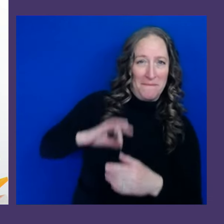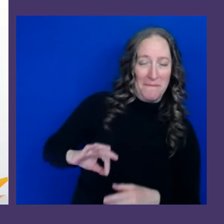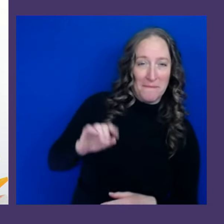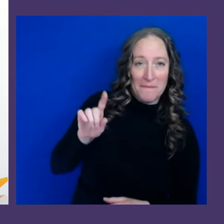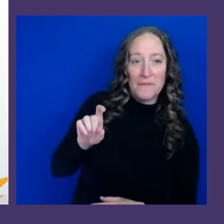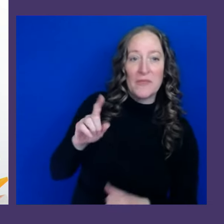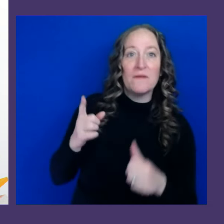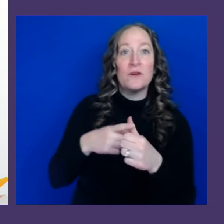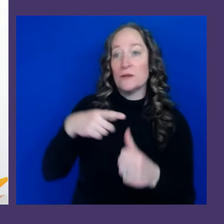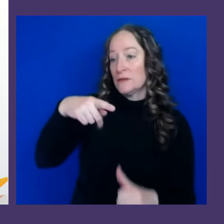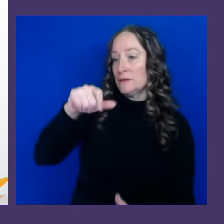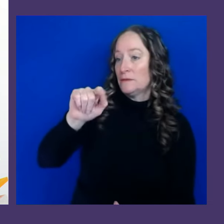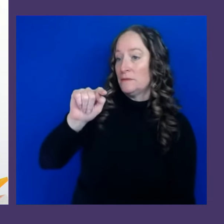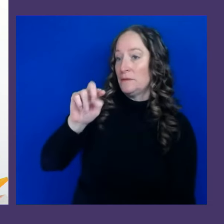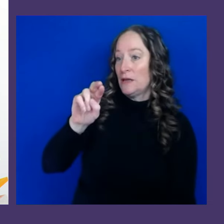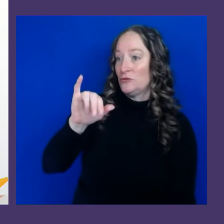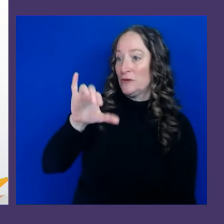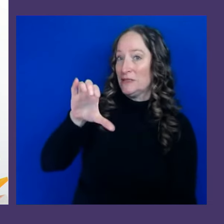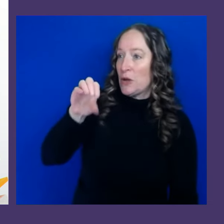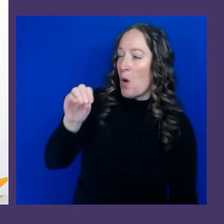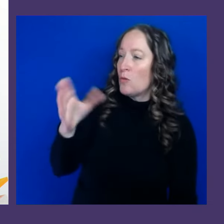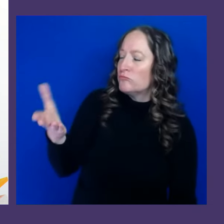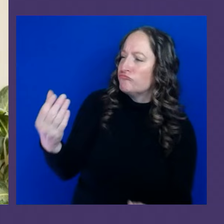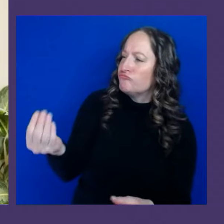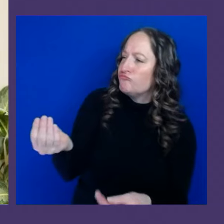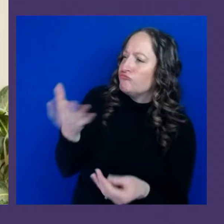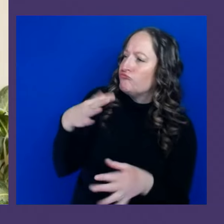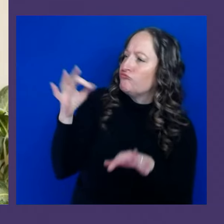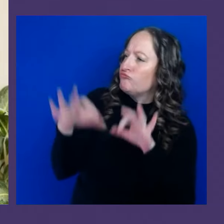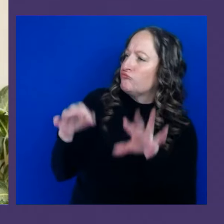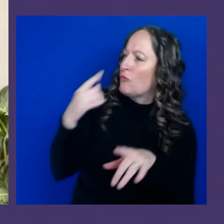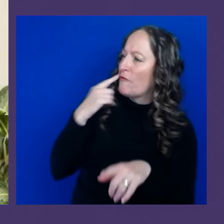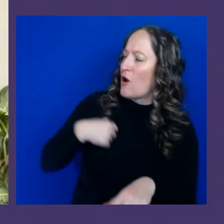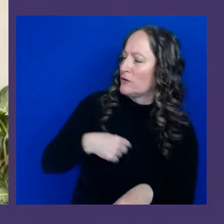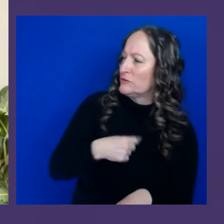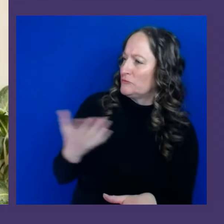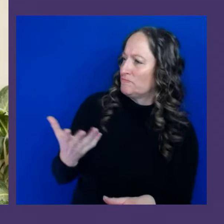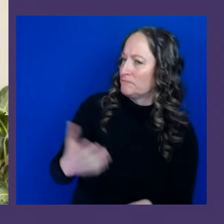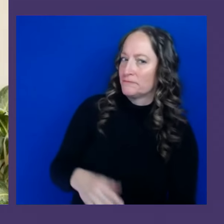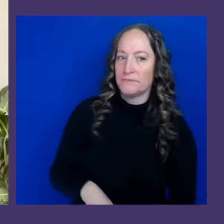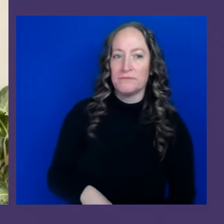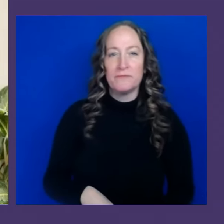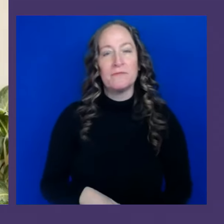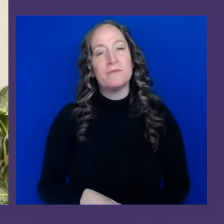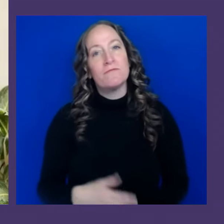Patricio, what guidance do you have for folks? Patricio Escobar: Well Anne, I would say that